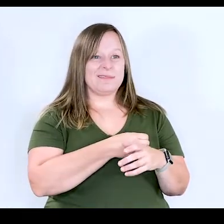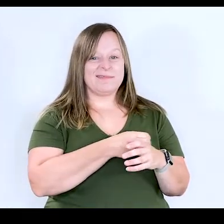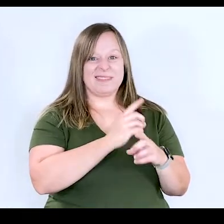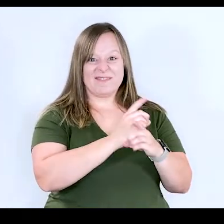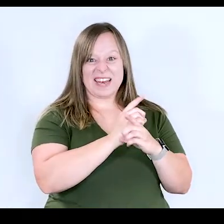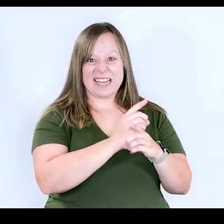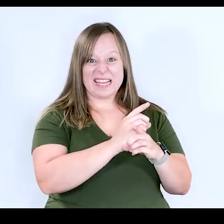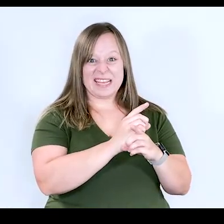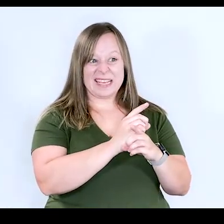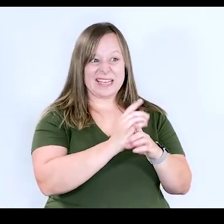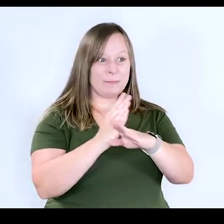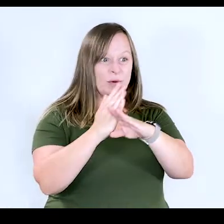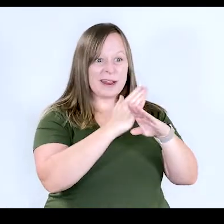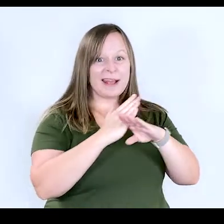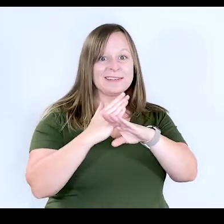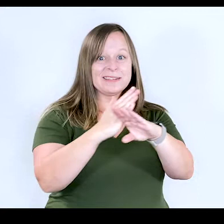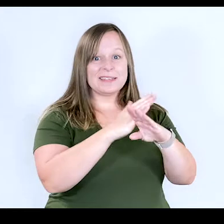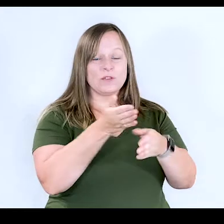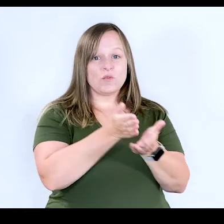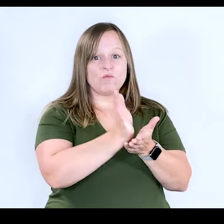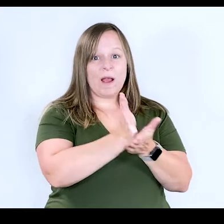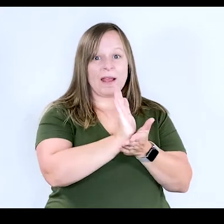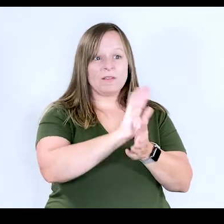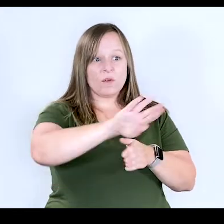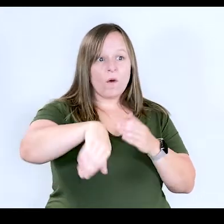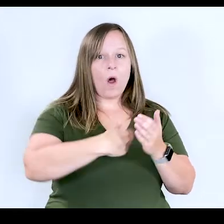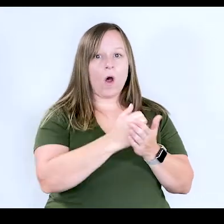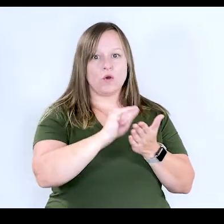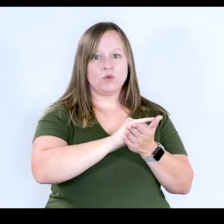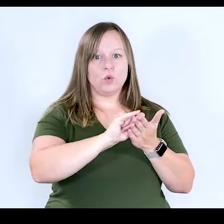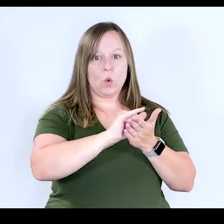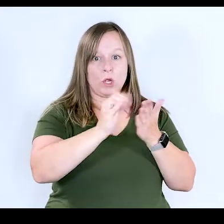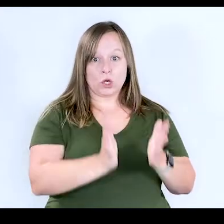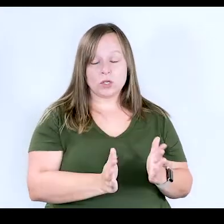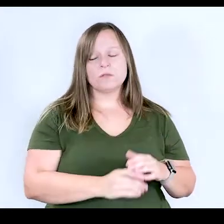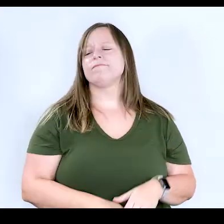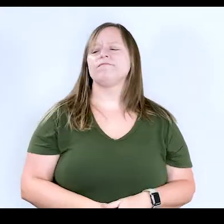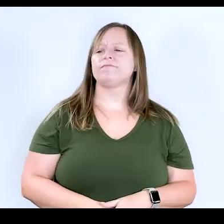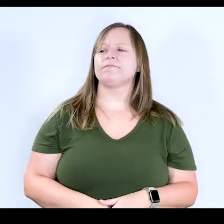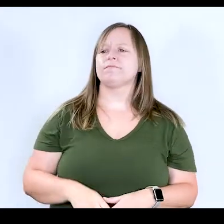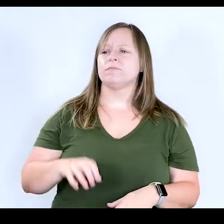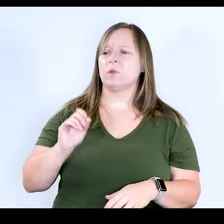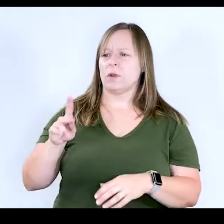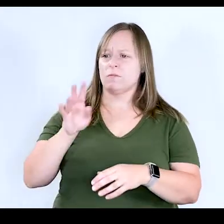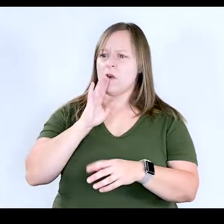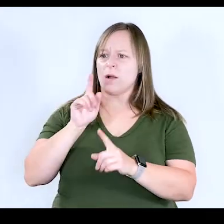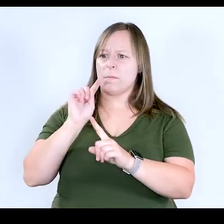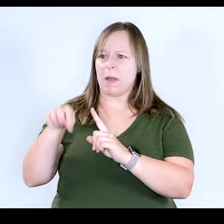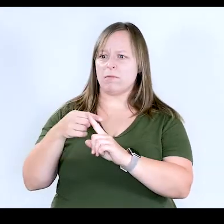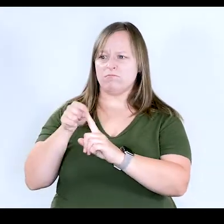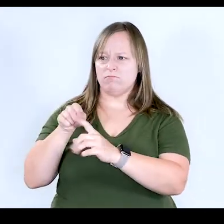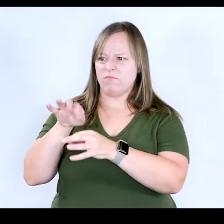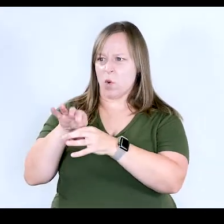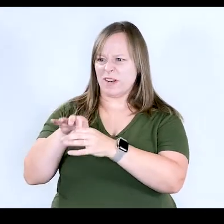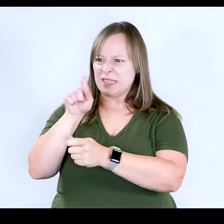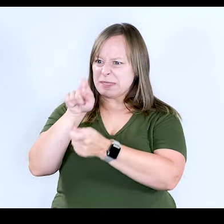on defending and protecting the rights of all New Yorkers. And so let's talk about voting specifically.